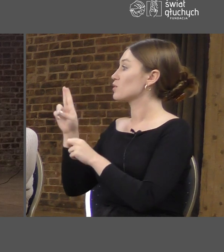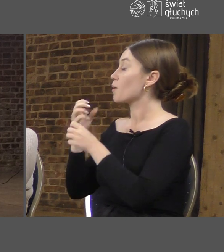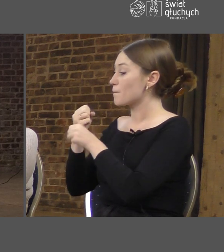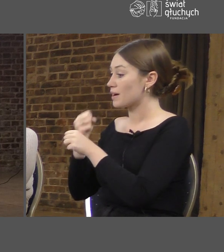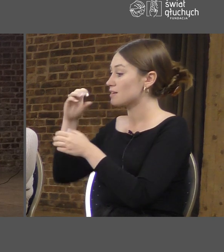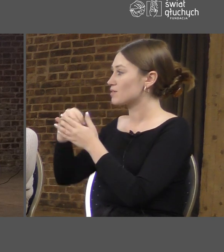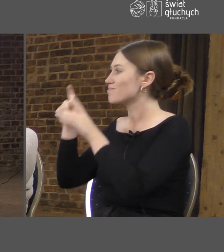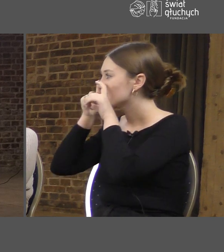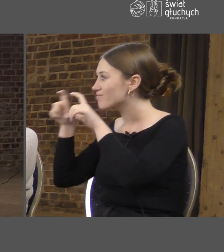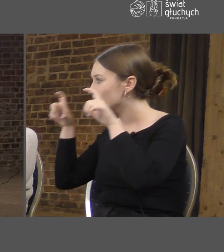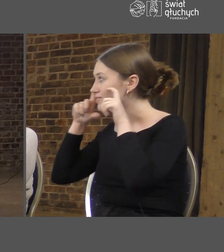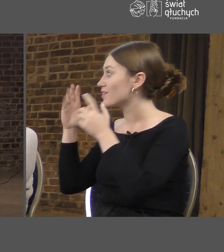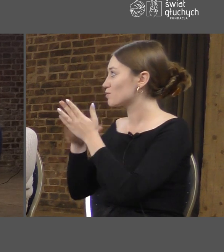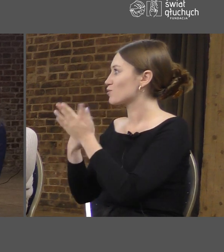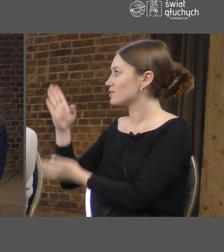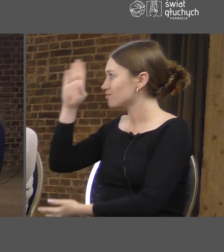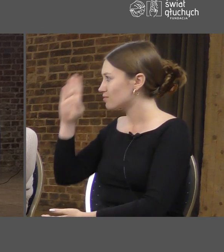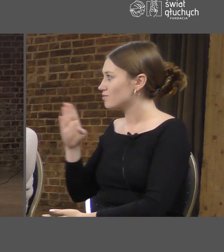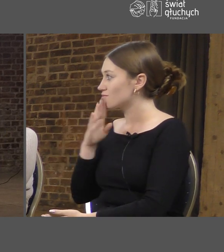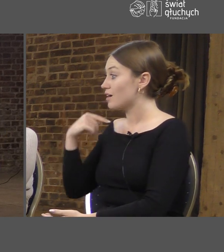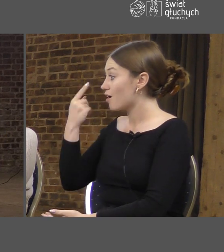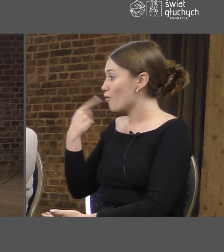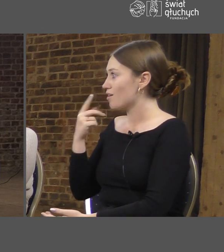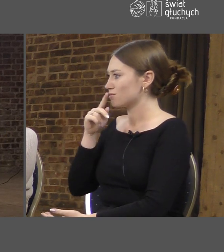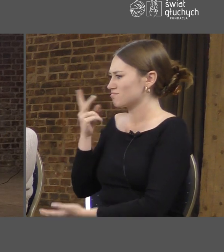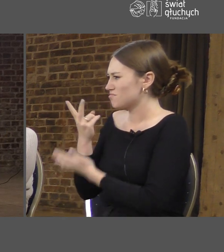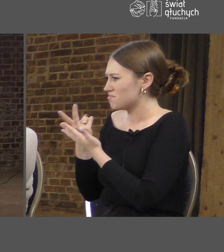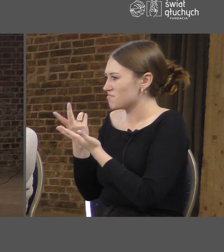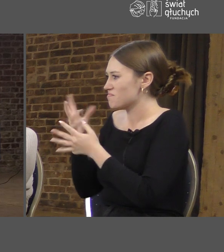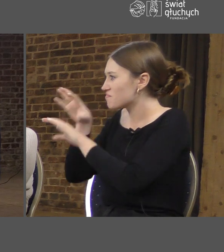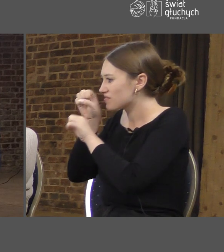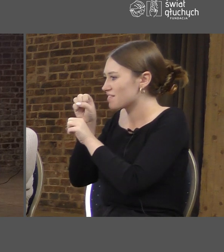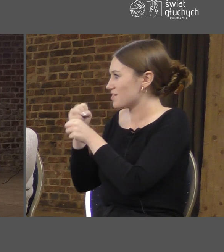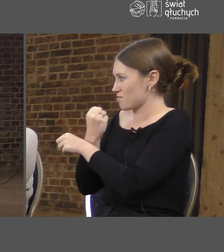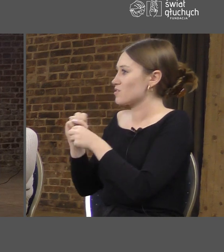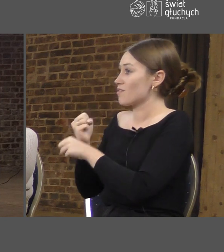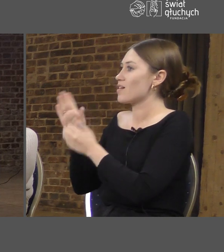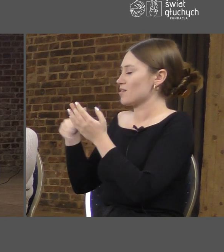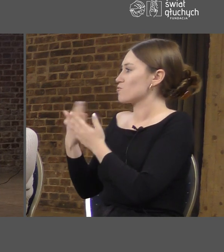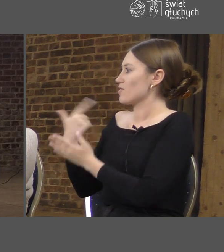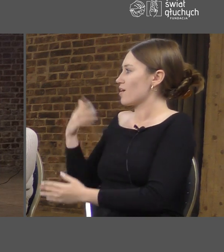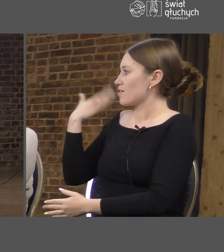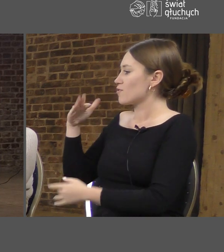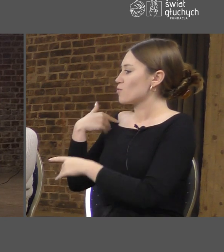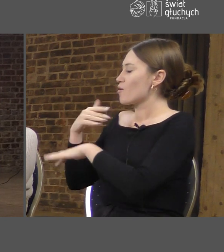and, for example, people with impaired hearing have to read lips. And e.g. at one time I was working just in a restaurant